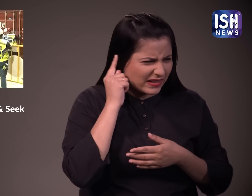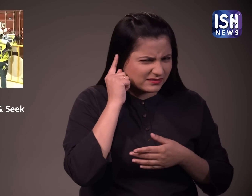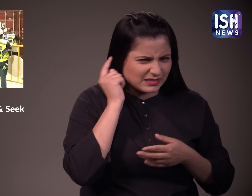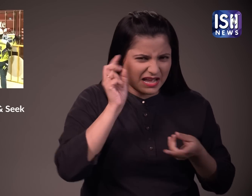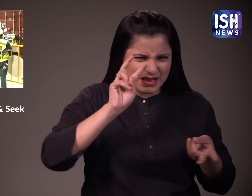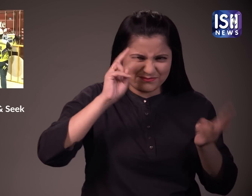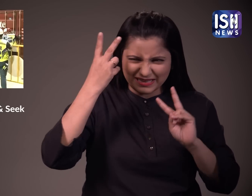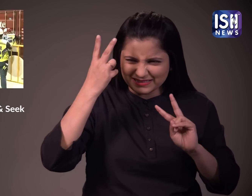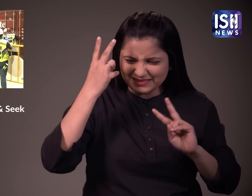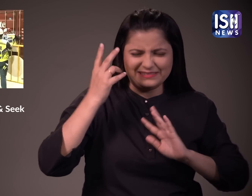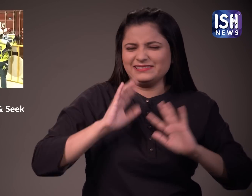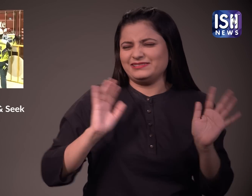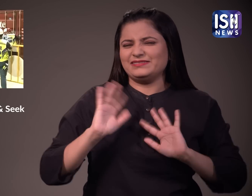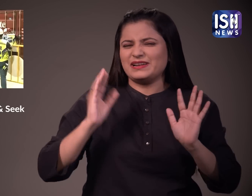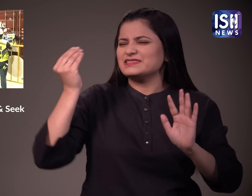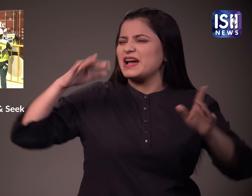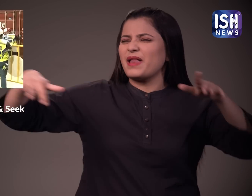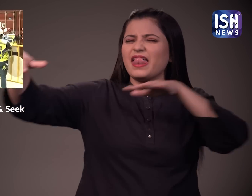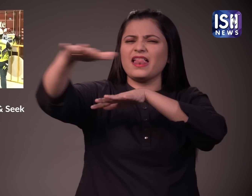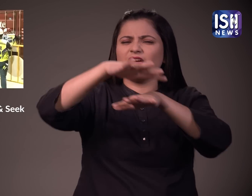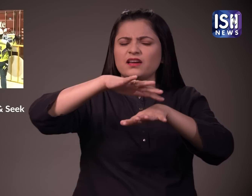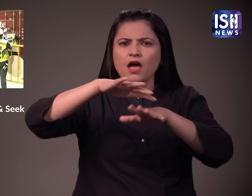He ignored it as he thought he was hearing sounds in his head.